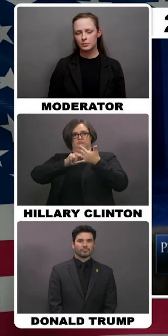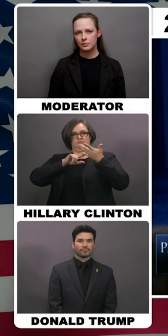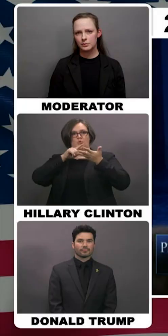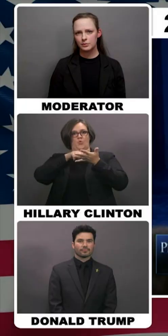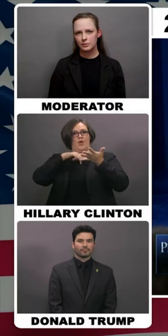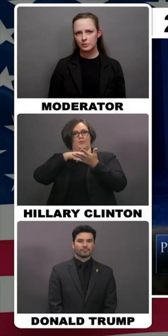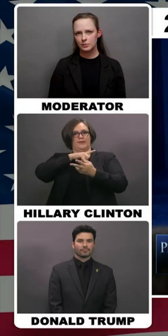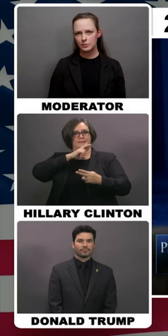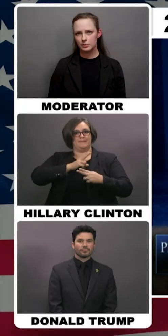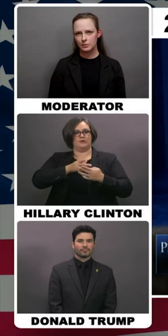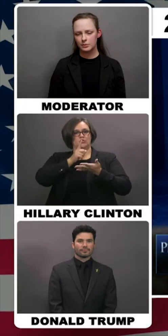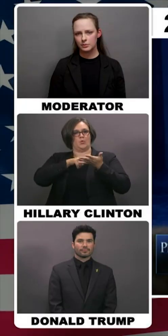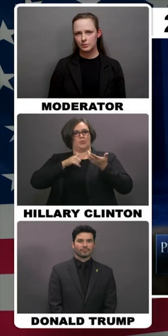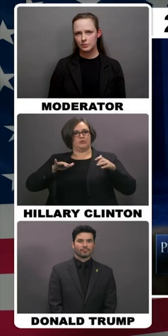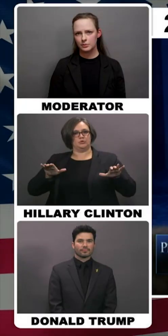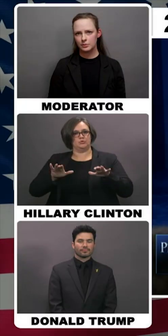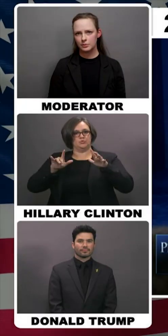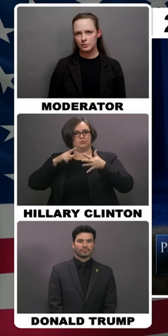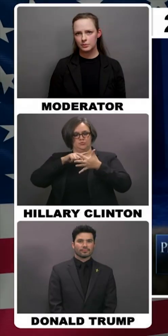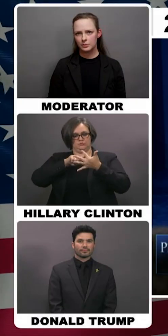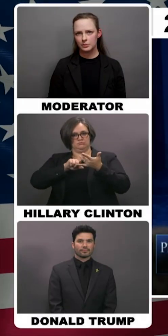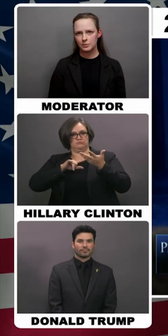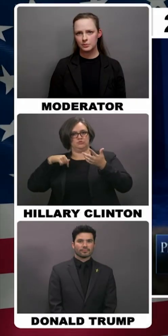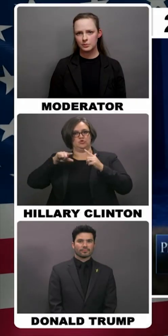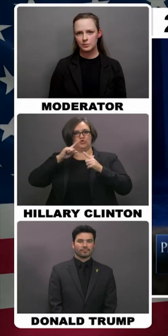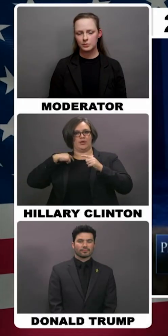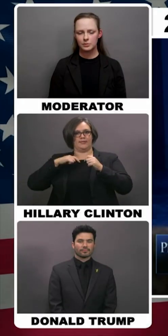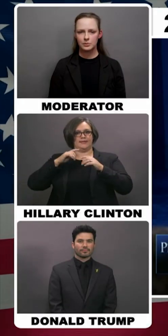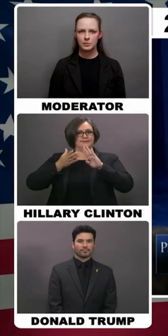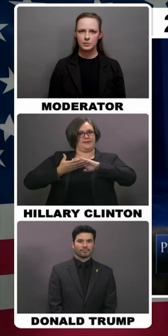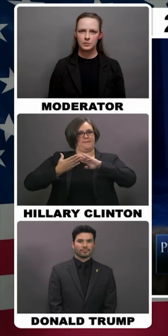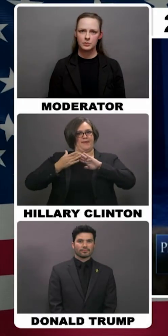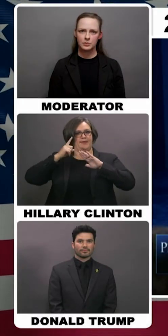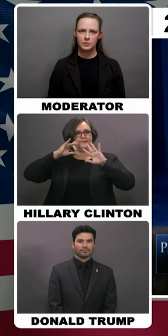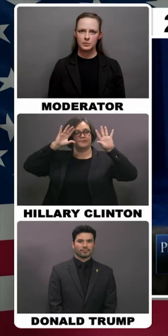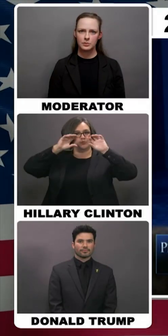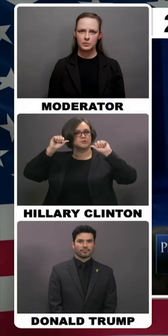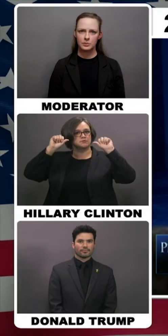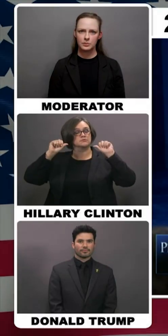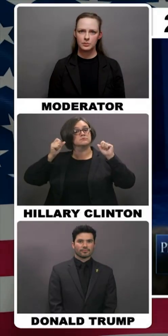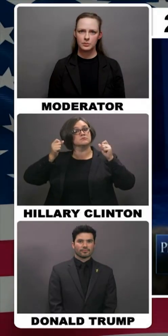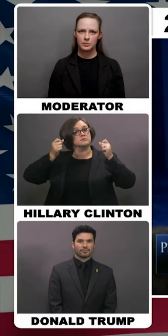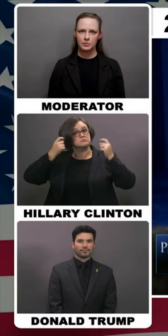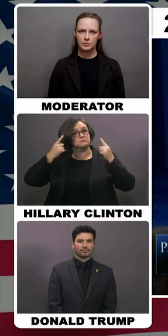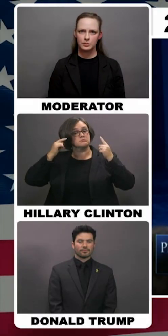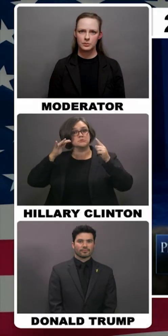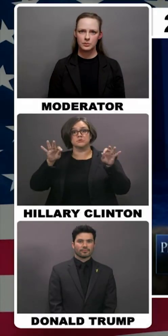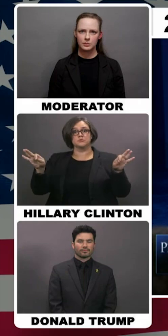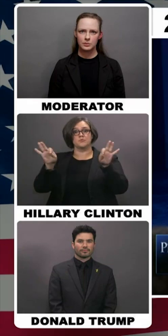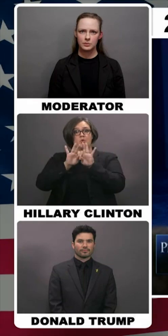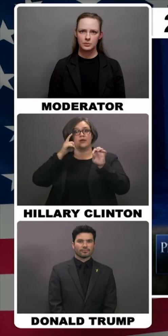and done, uh, in this campaign. Uh, and I think it is very important for us to make clear to